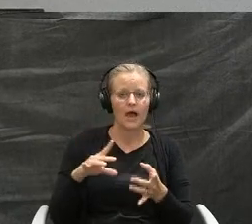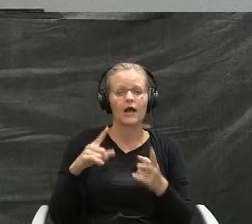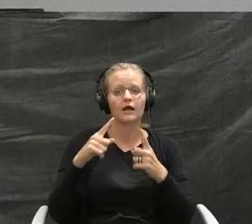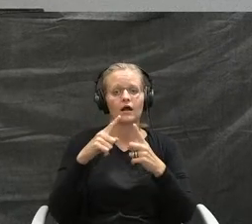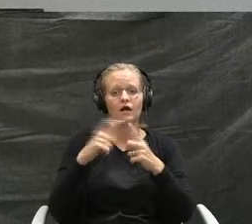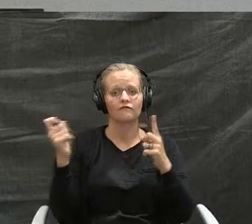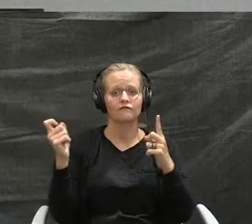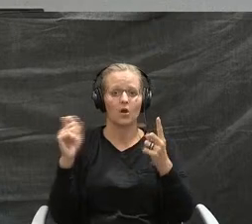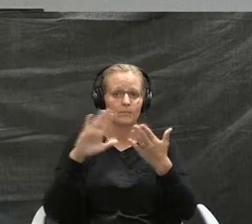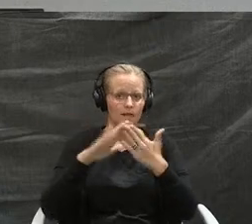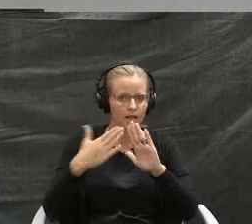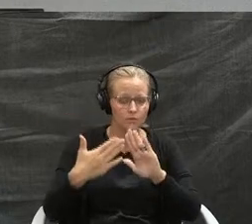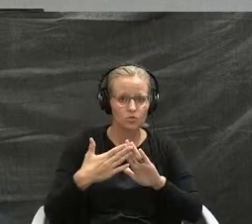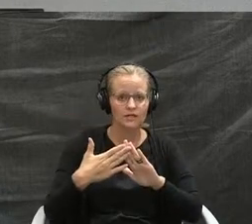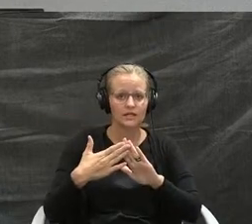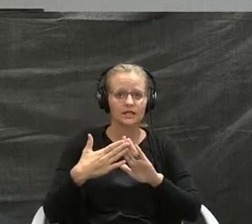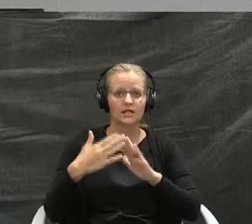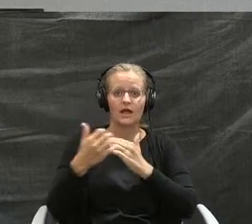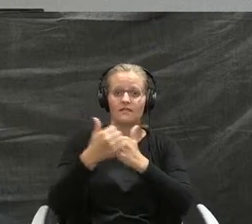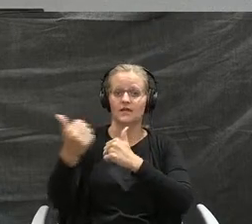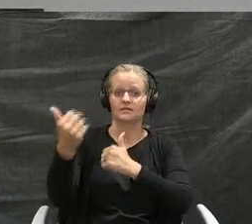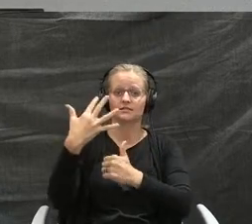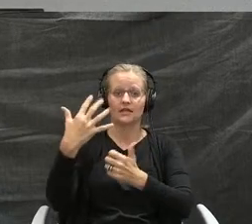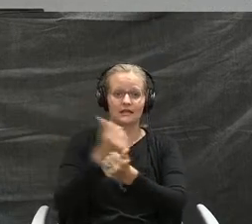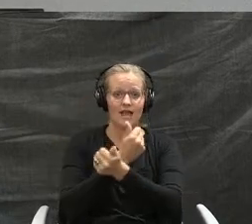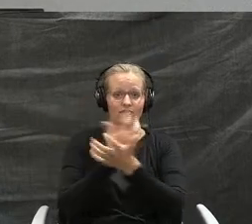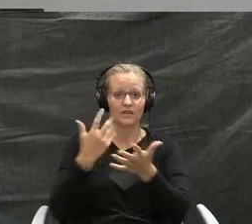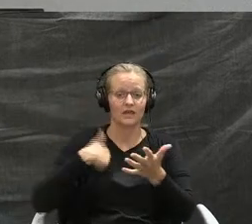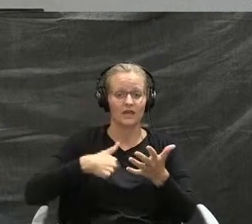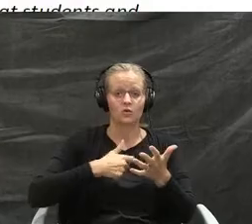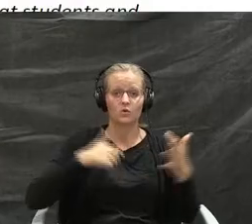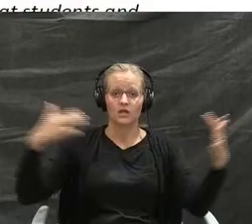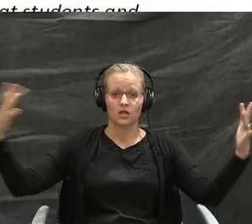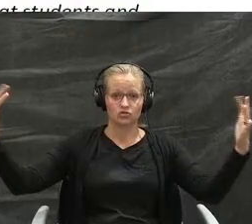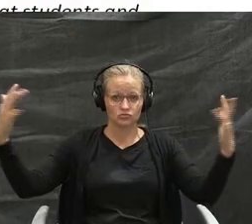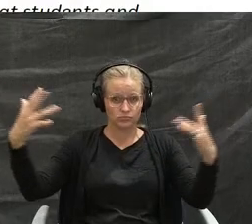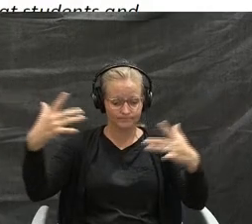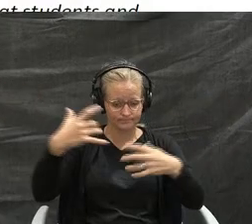it all that refined the plans and then started to work with